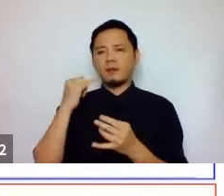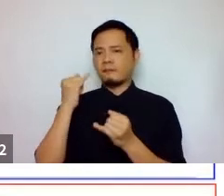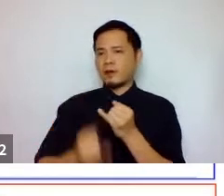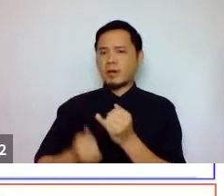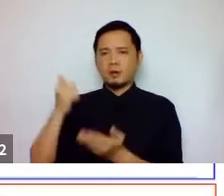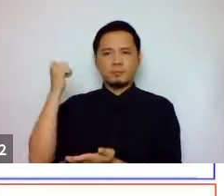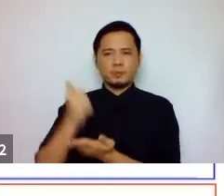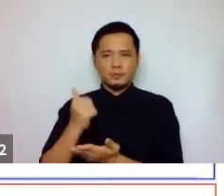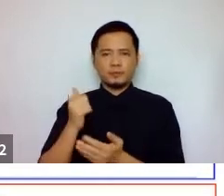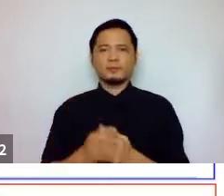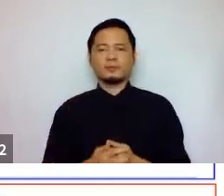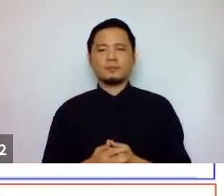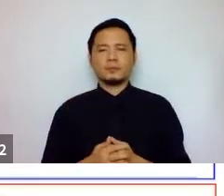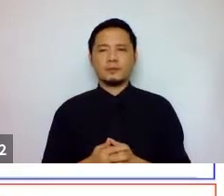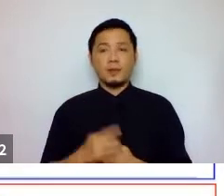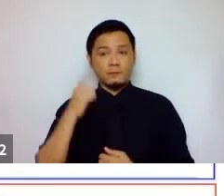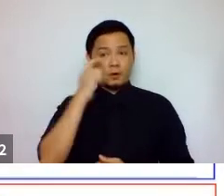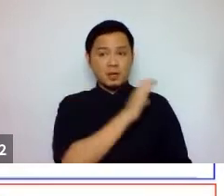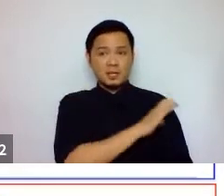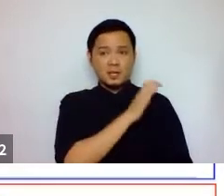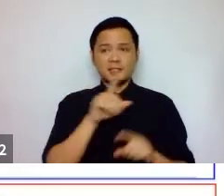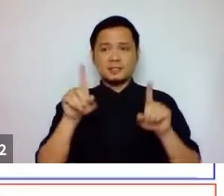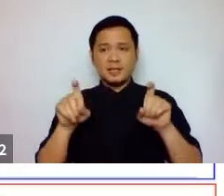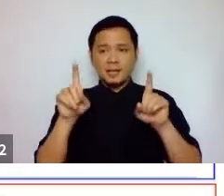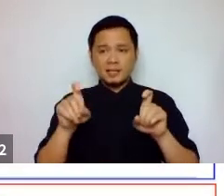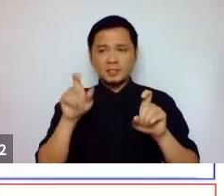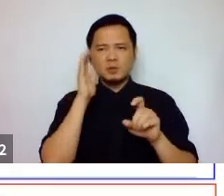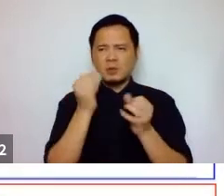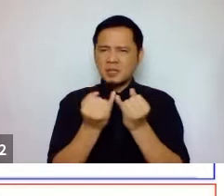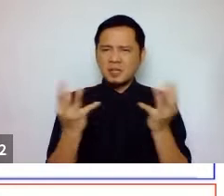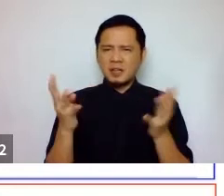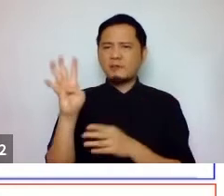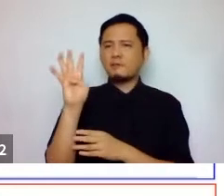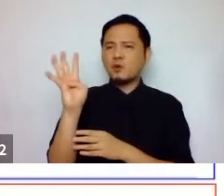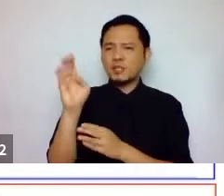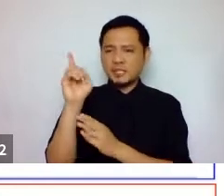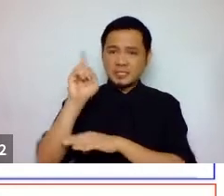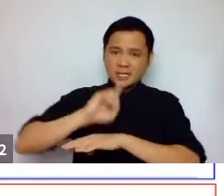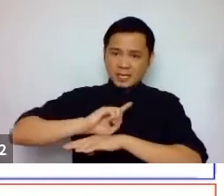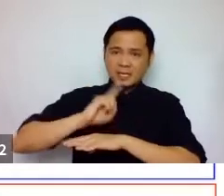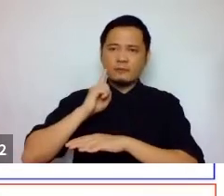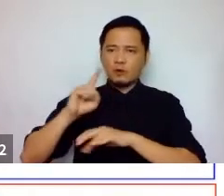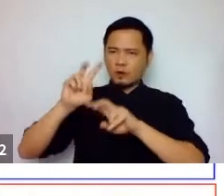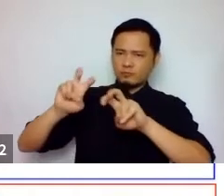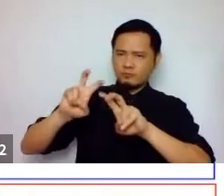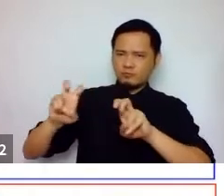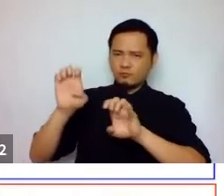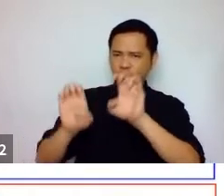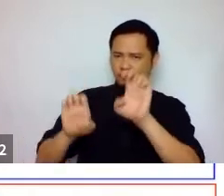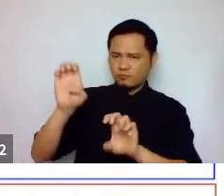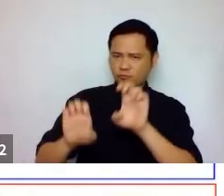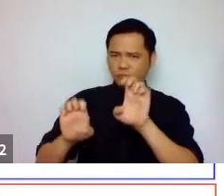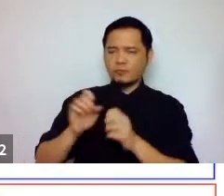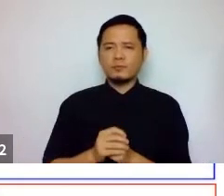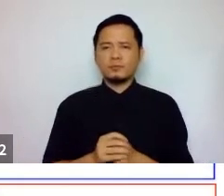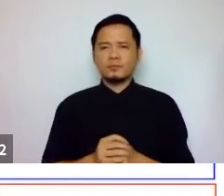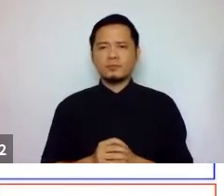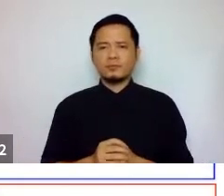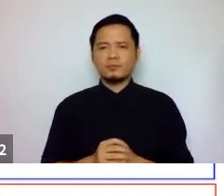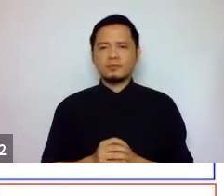Now for the clinical trials we are given 40 days to evaluate so this evaluation is really done quickly.